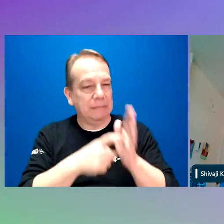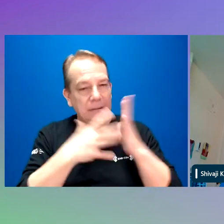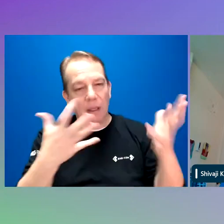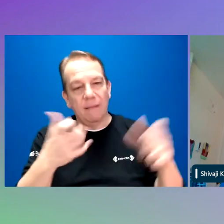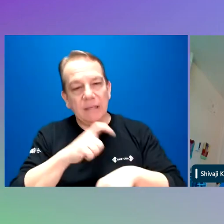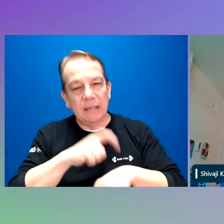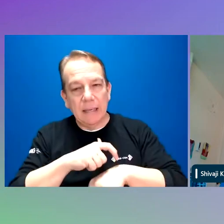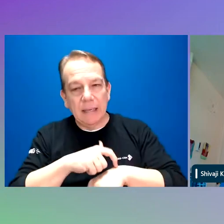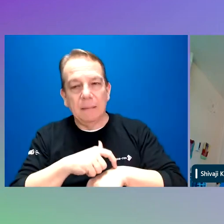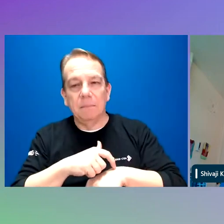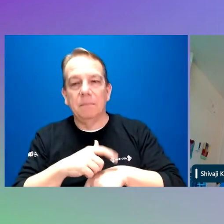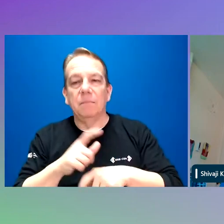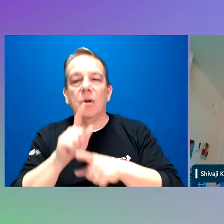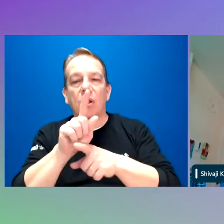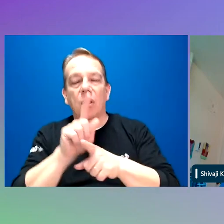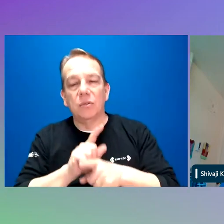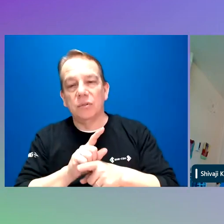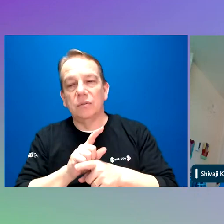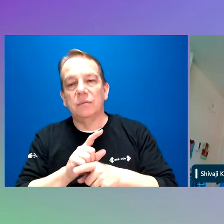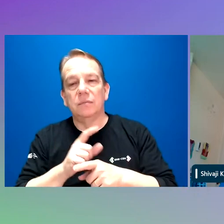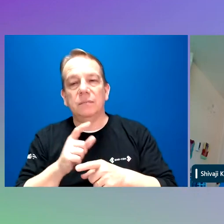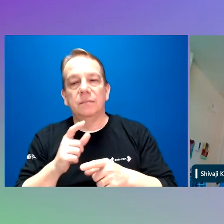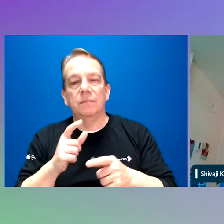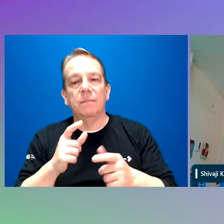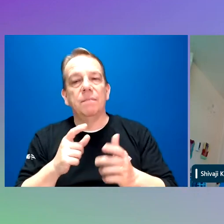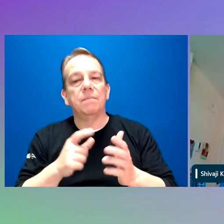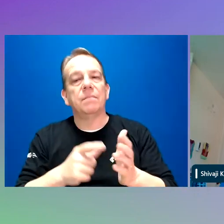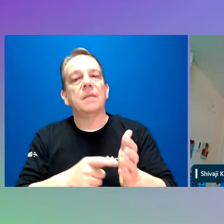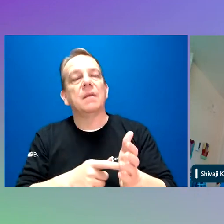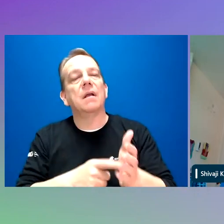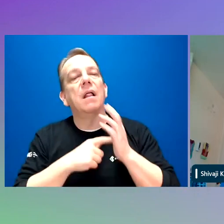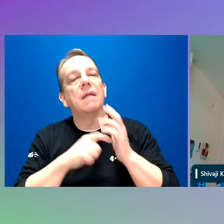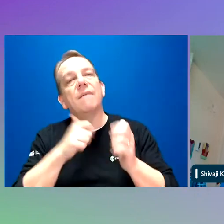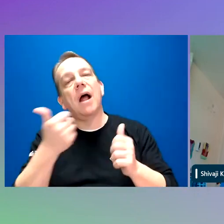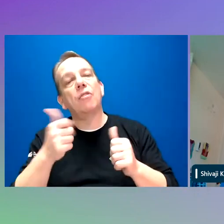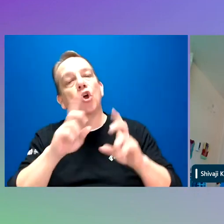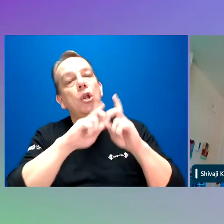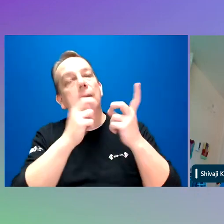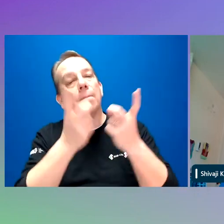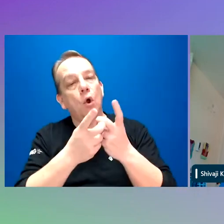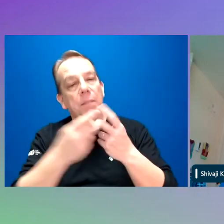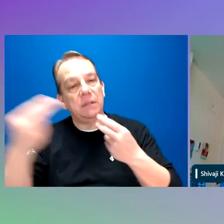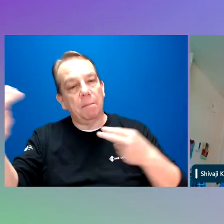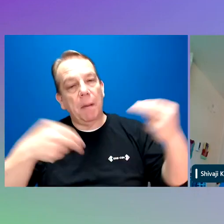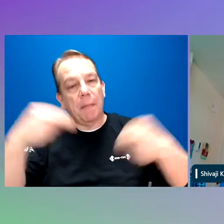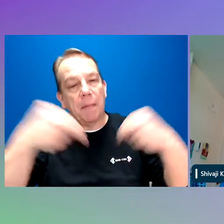would also take, um, a lot of other divisions and departments